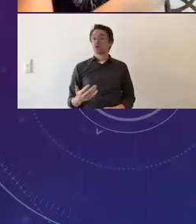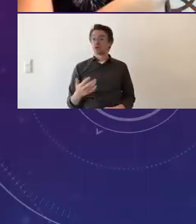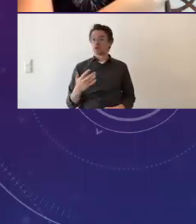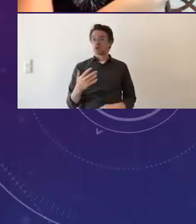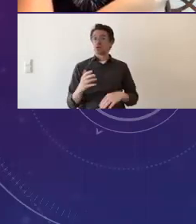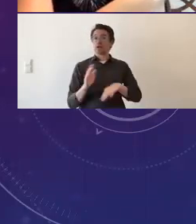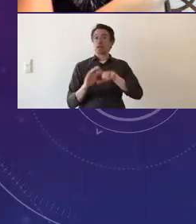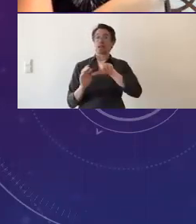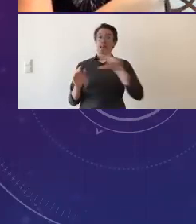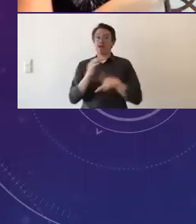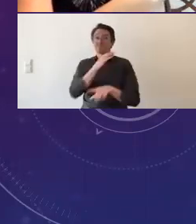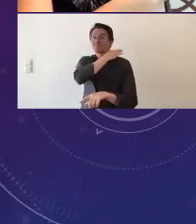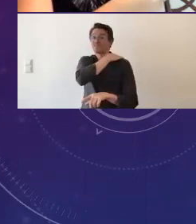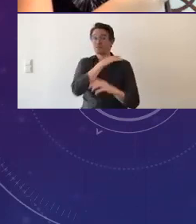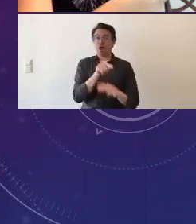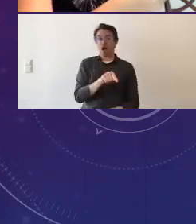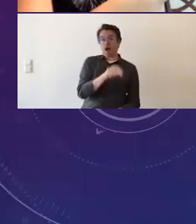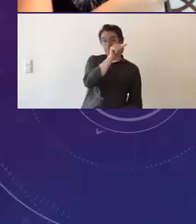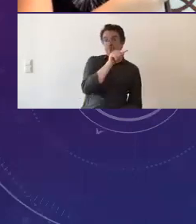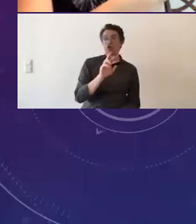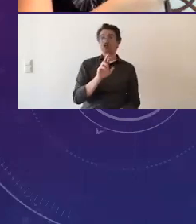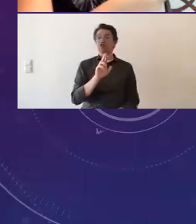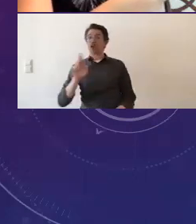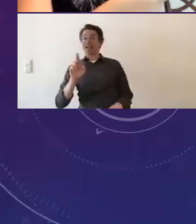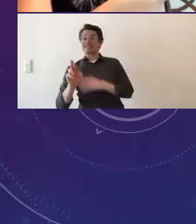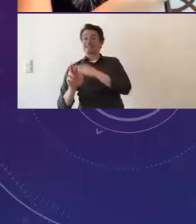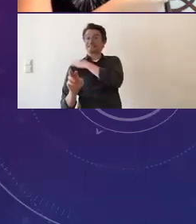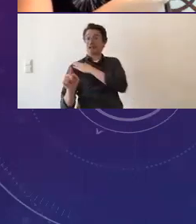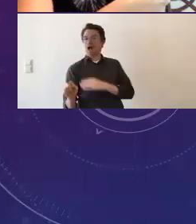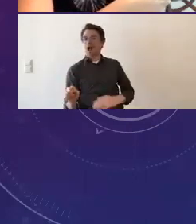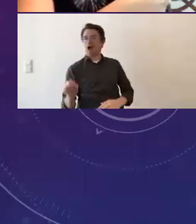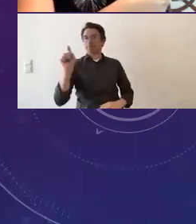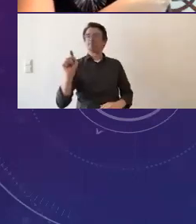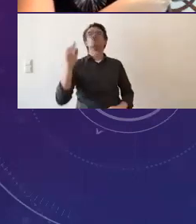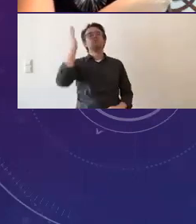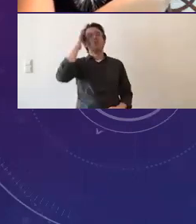which I'm pressing my thumb as if I'm on the phone that is telling me that's how